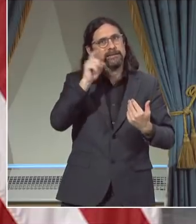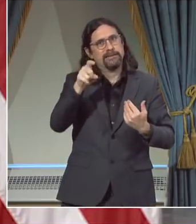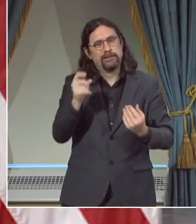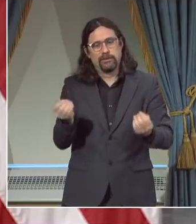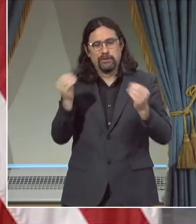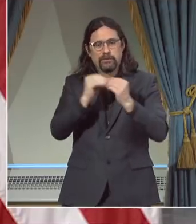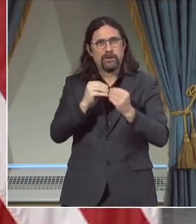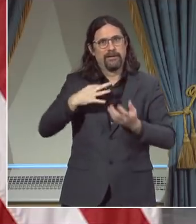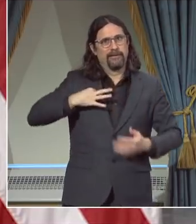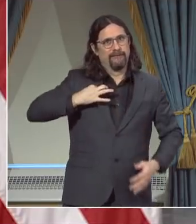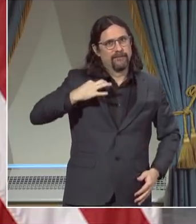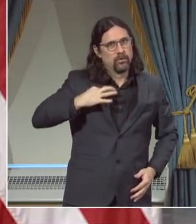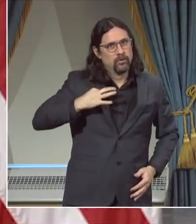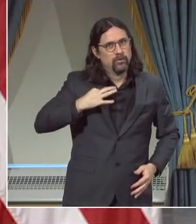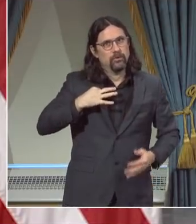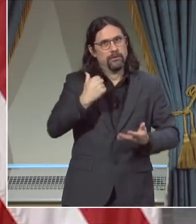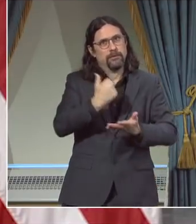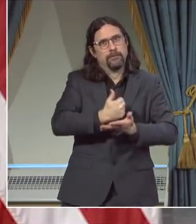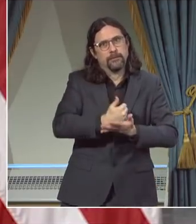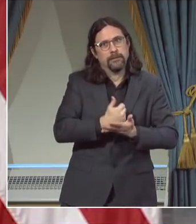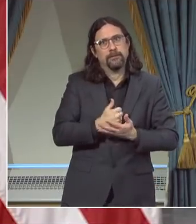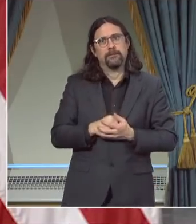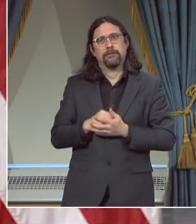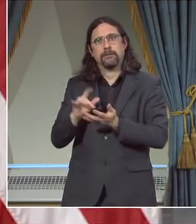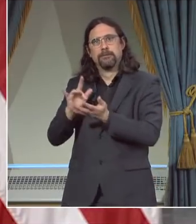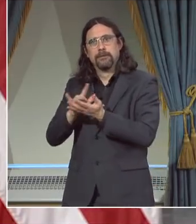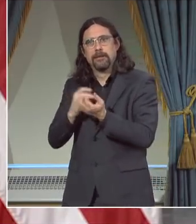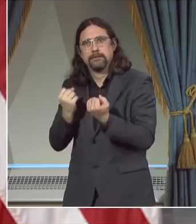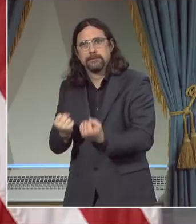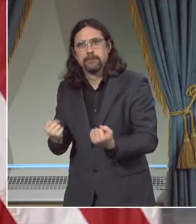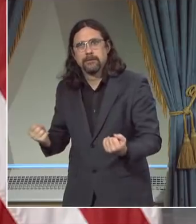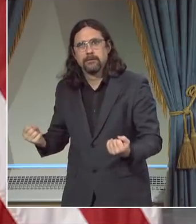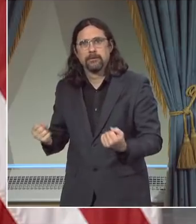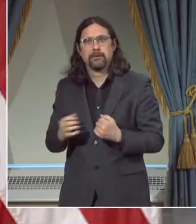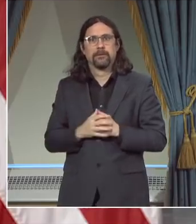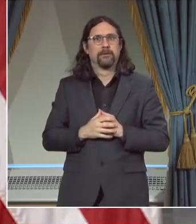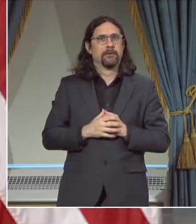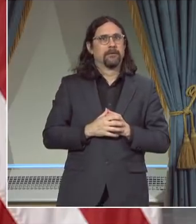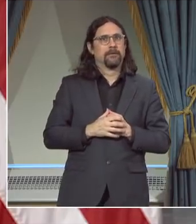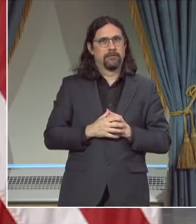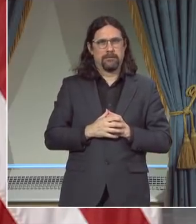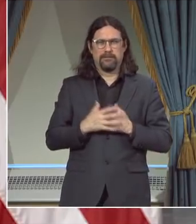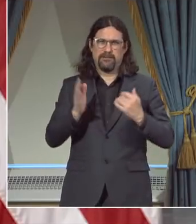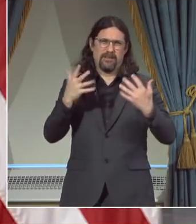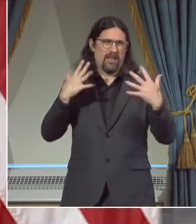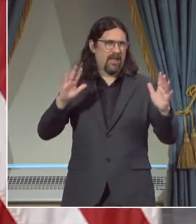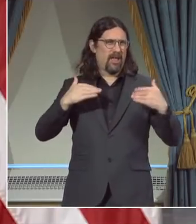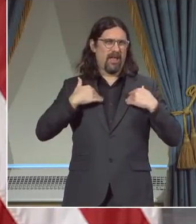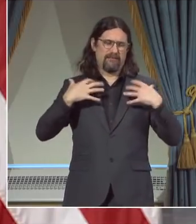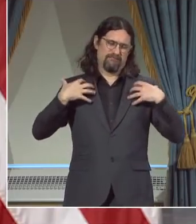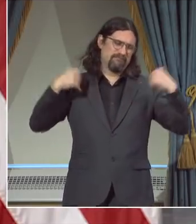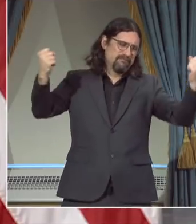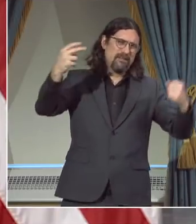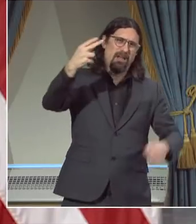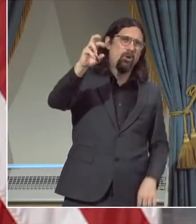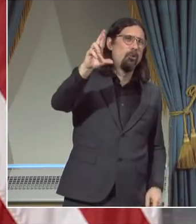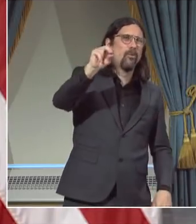THIS IS WHY I WANT TO SEE MEDICAL PERSONNEL OCMING IN. WE HAVE TO GIVE THESE EXTRAORDINARY